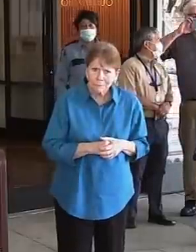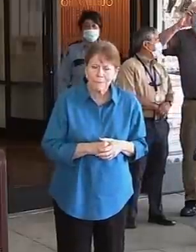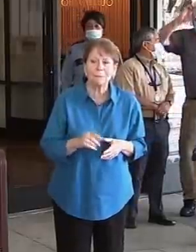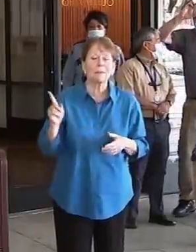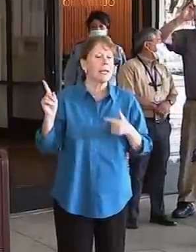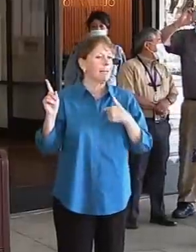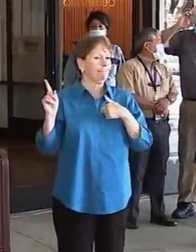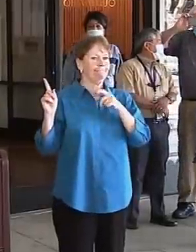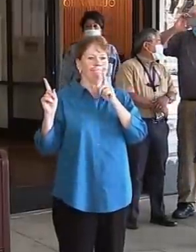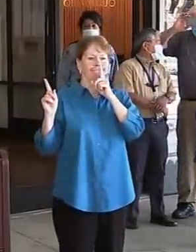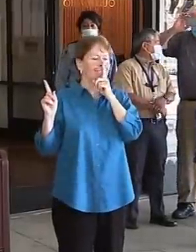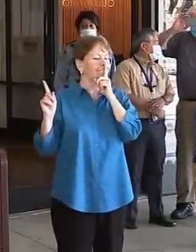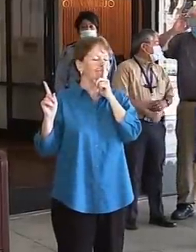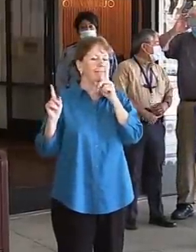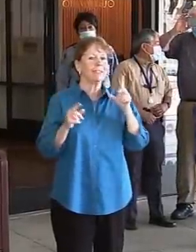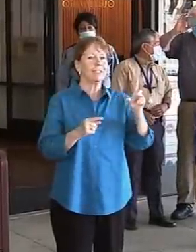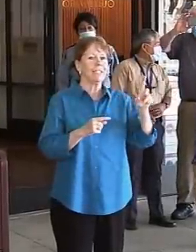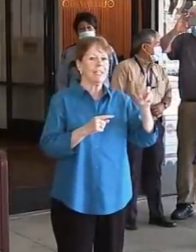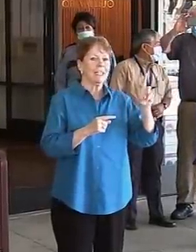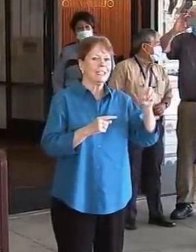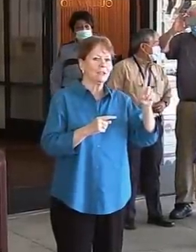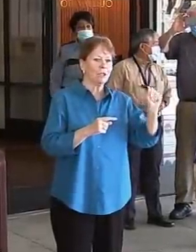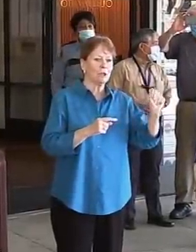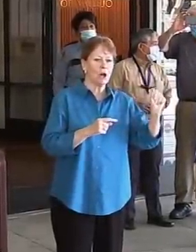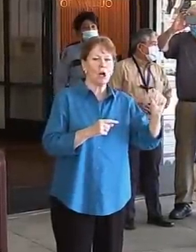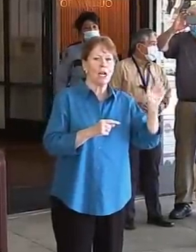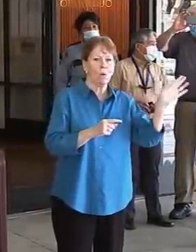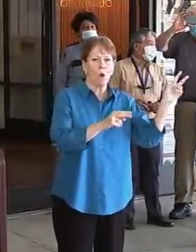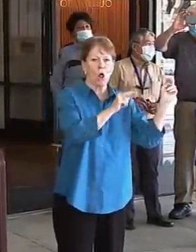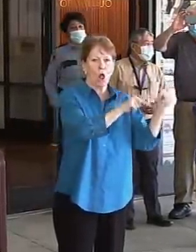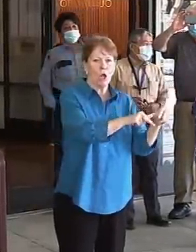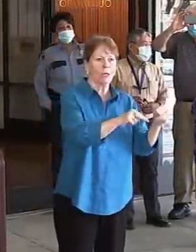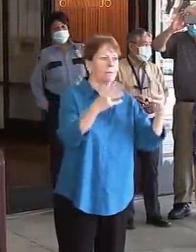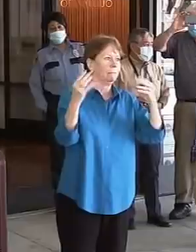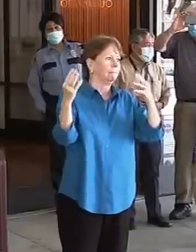LIKE I SAID, THE DISTRICT ATTORNEY WILL LOOK AT THIS AND